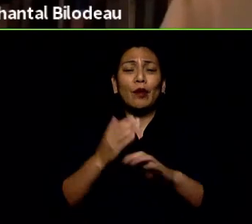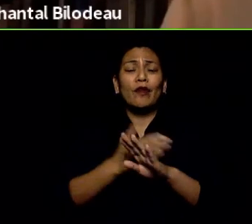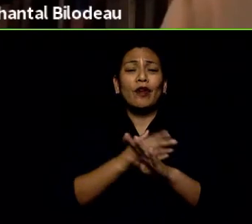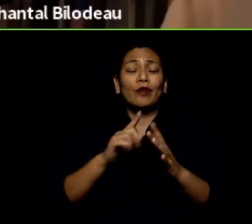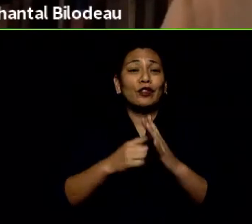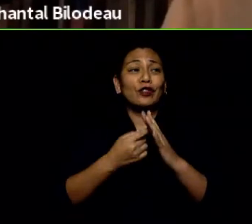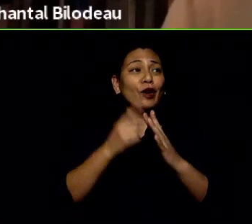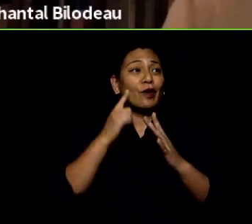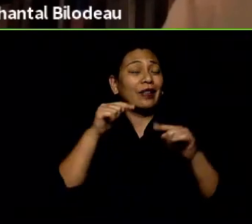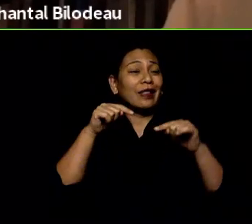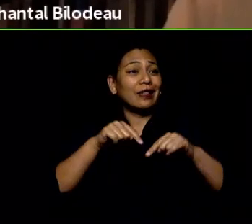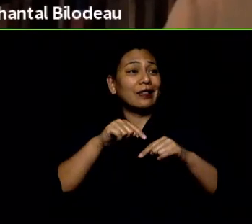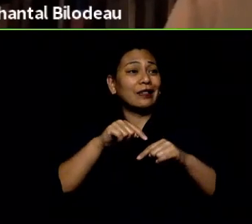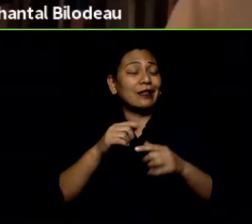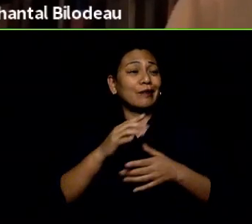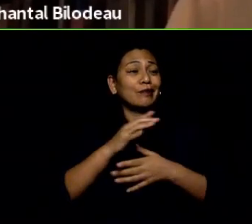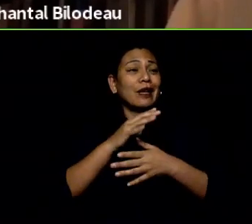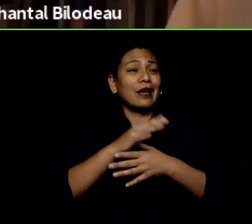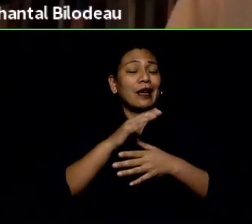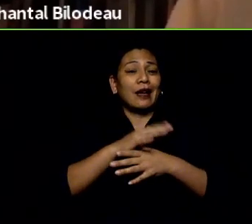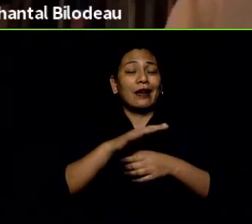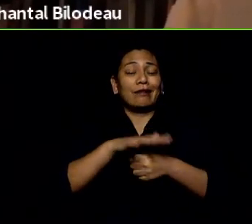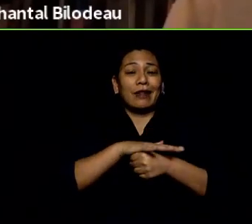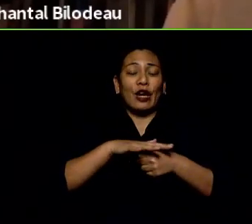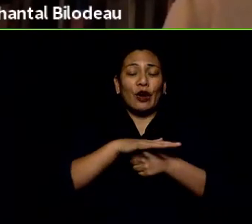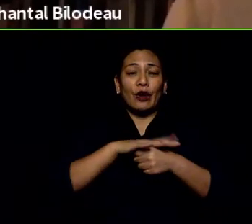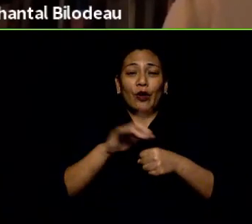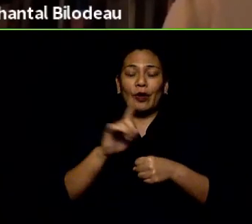for this event is located in Kingston, Ontario.